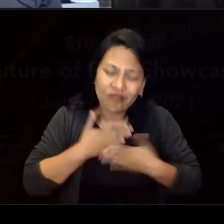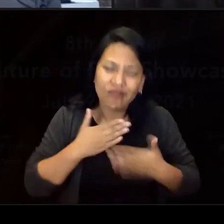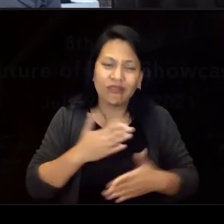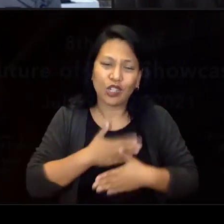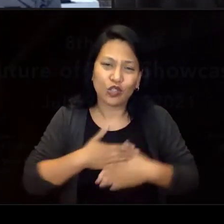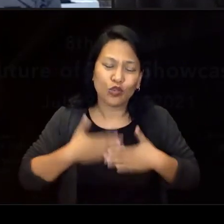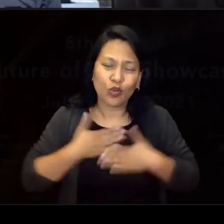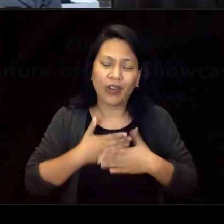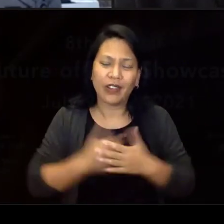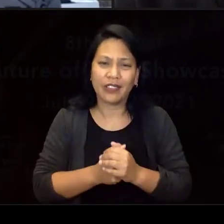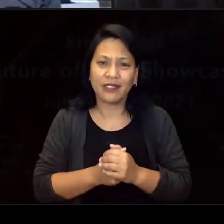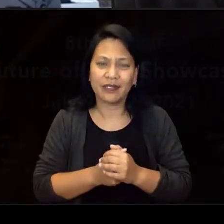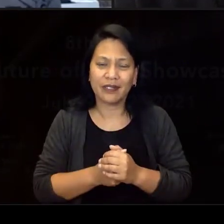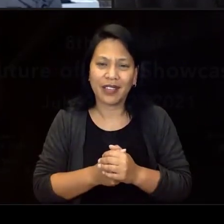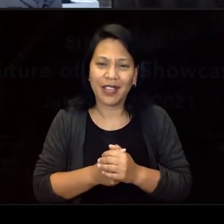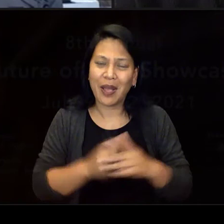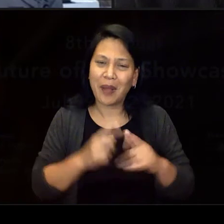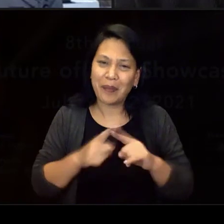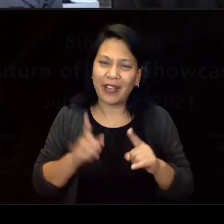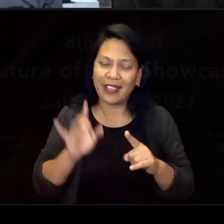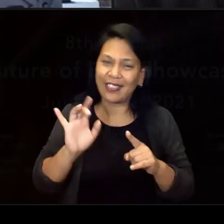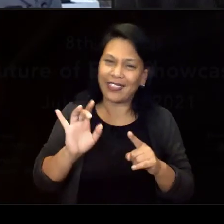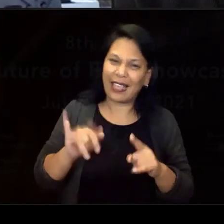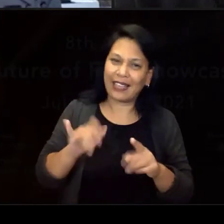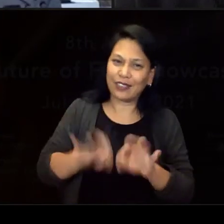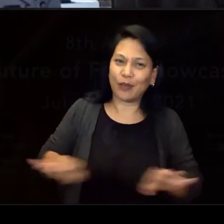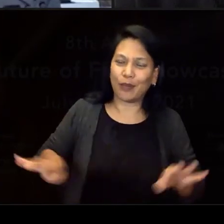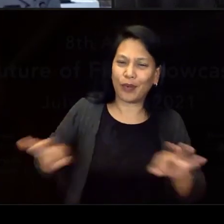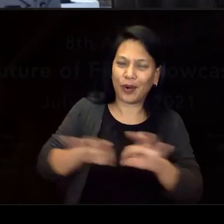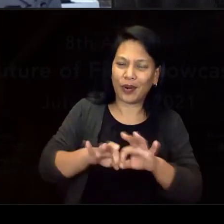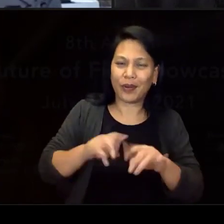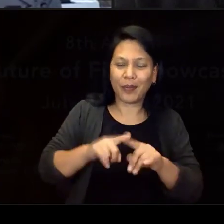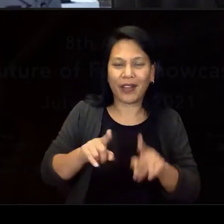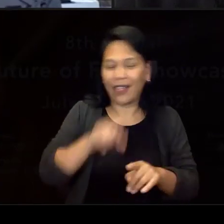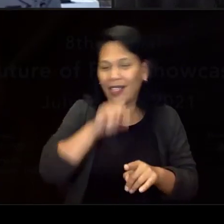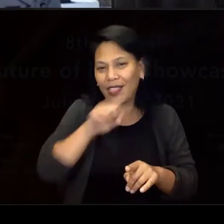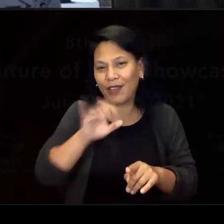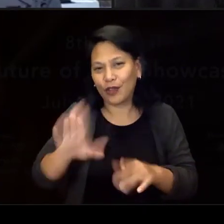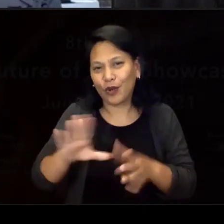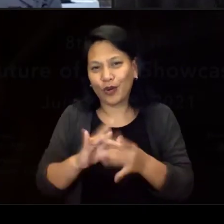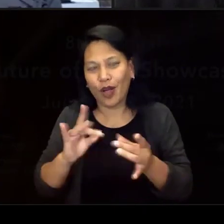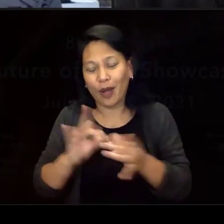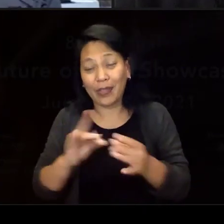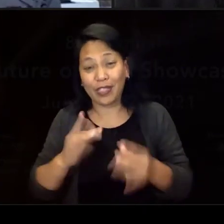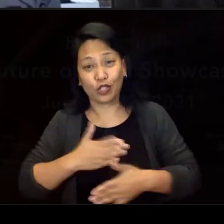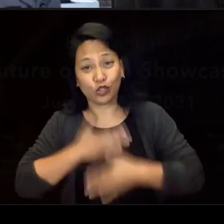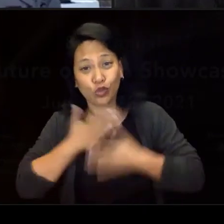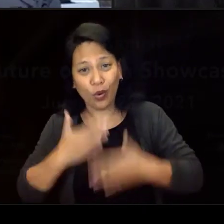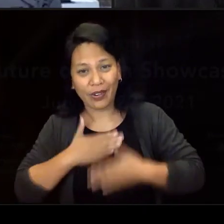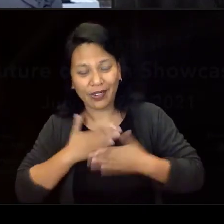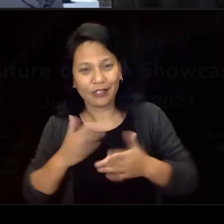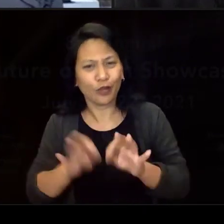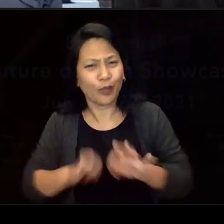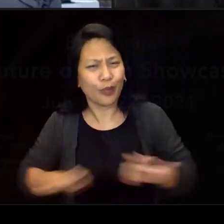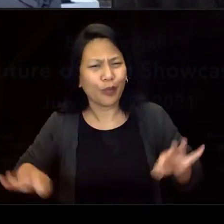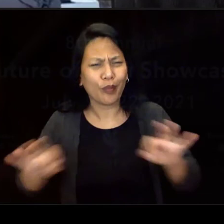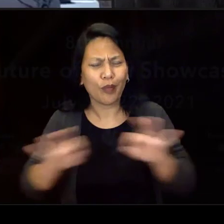lovely, but, yeah it, and that's, I love that you said that just to bring that joy in, into the film industries.